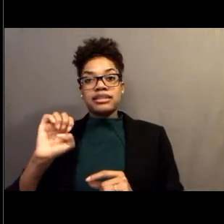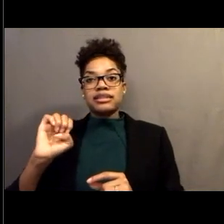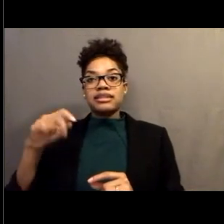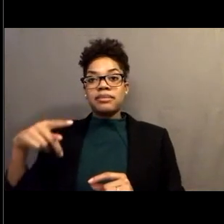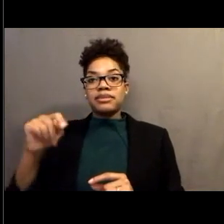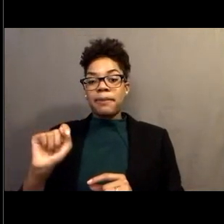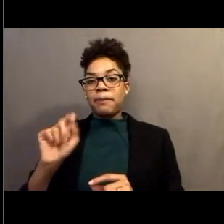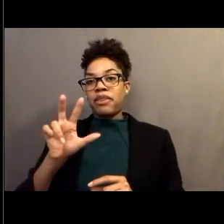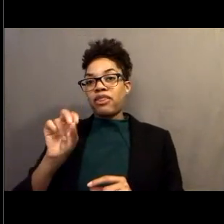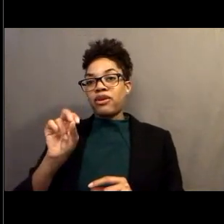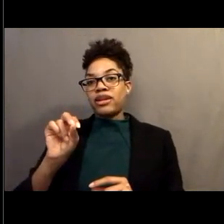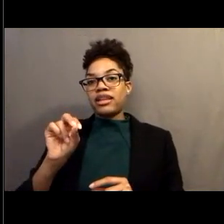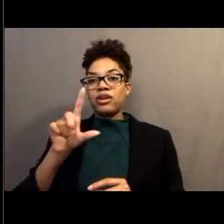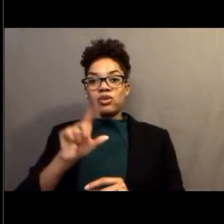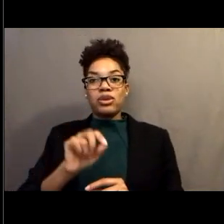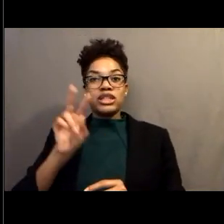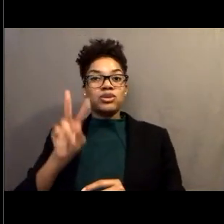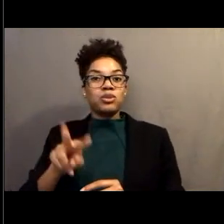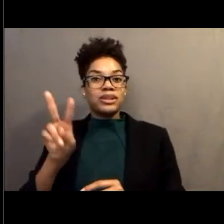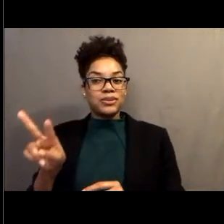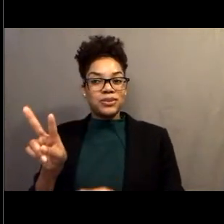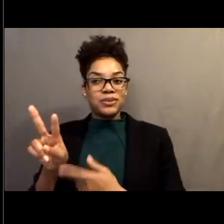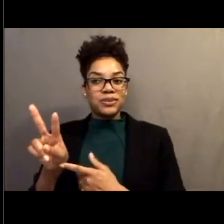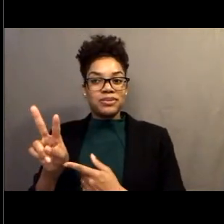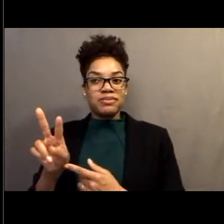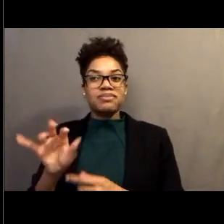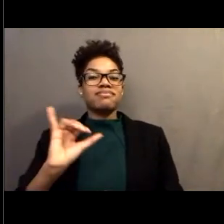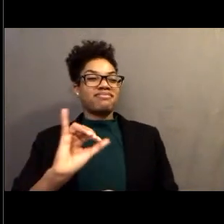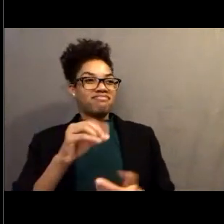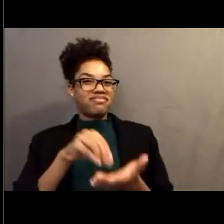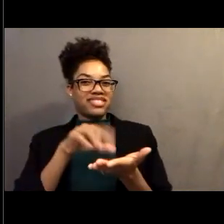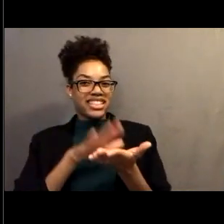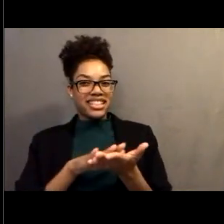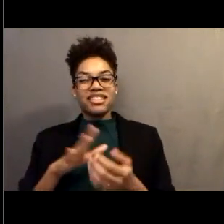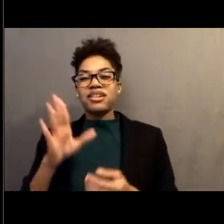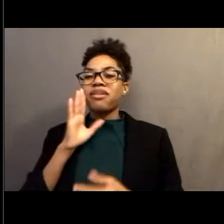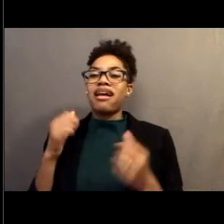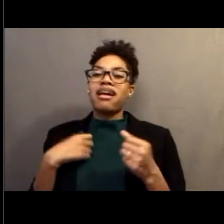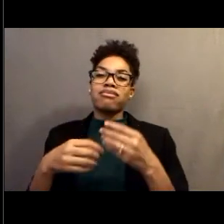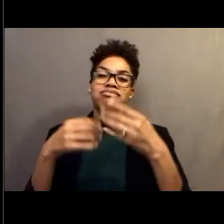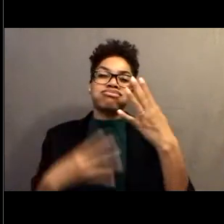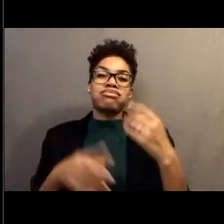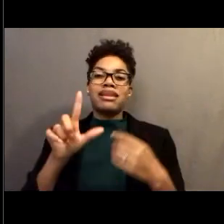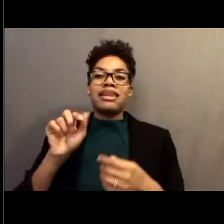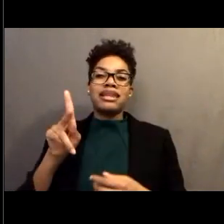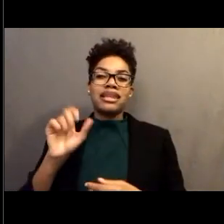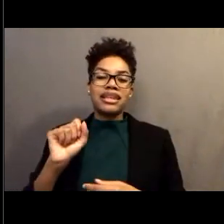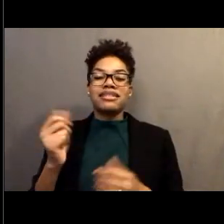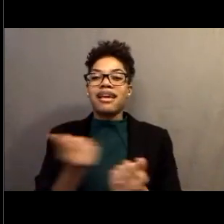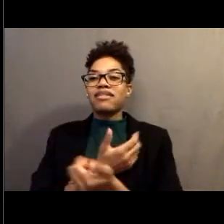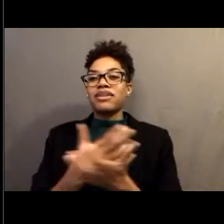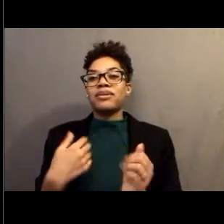So keep your. You know and there'll be plenty of links. that'll be on the NOAA websites and other things that we can add.